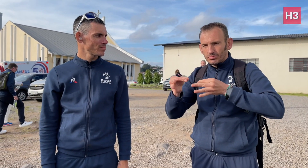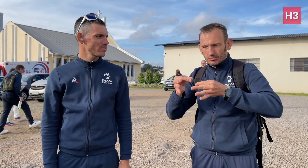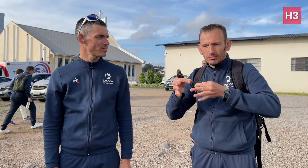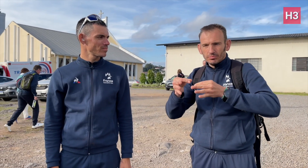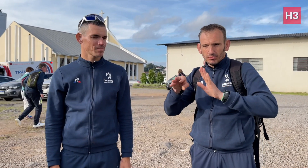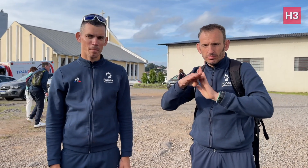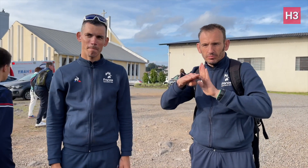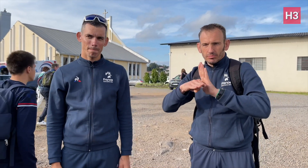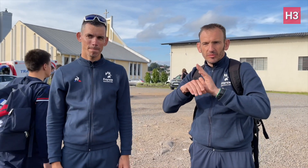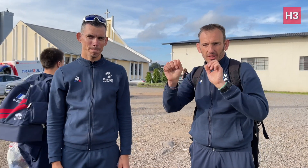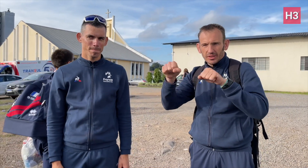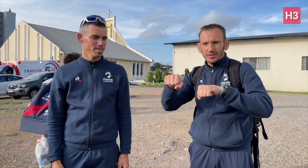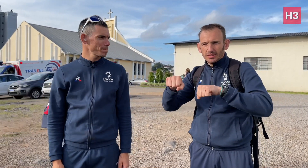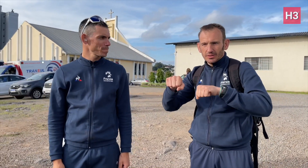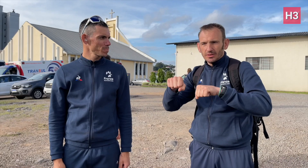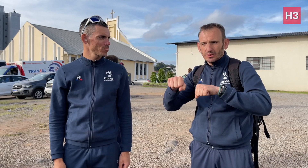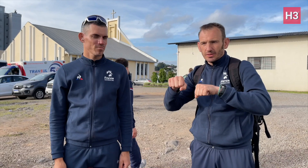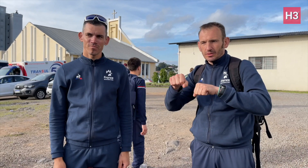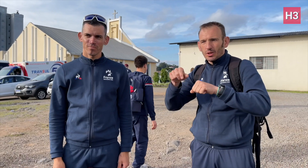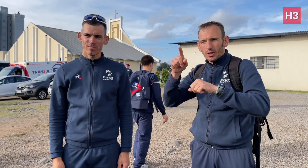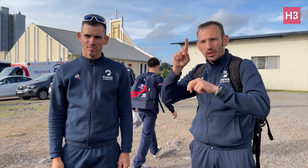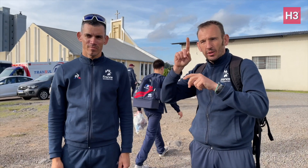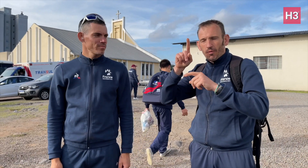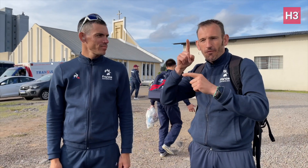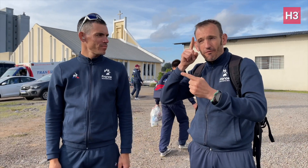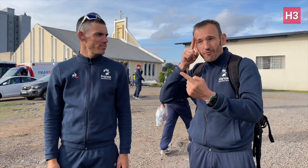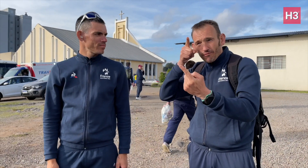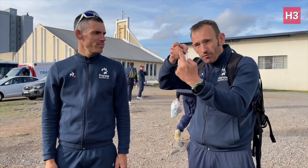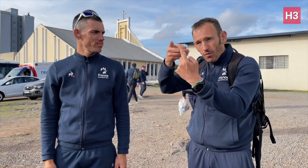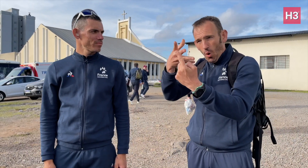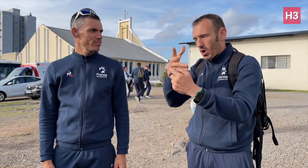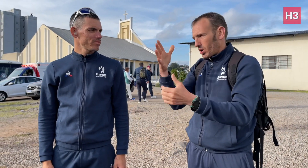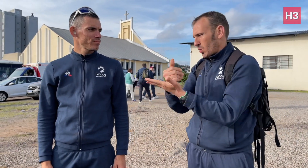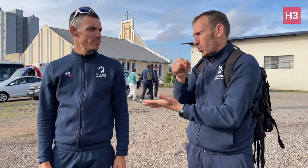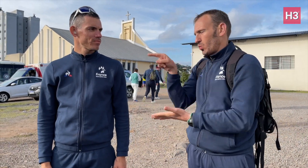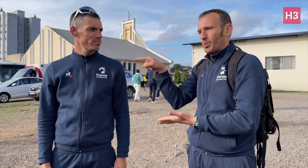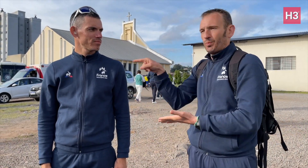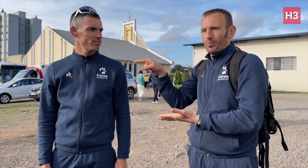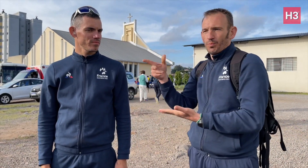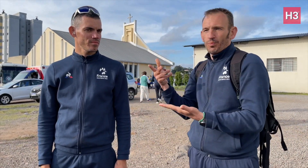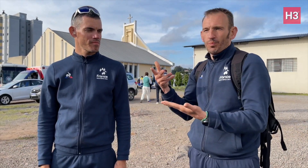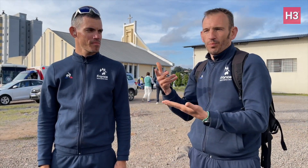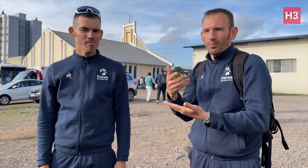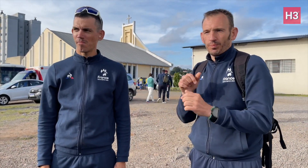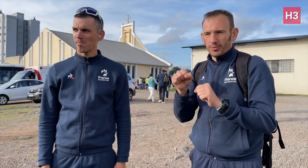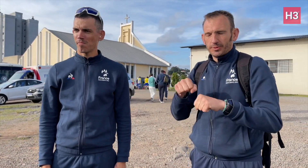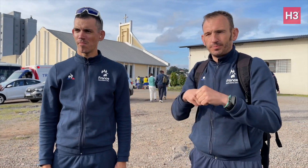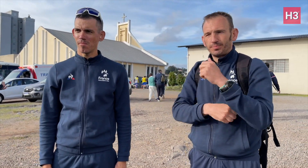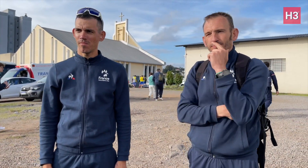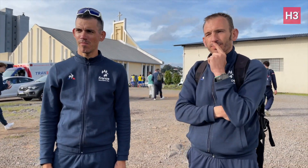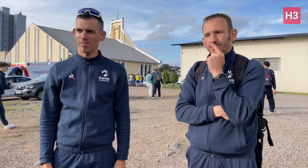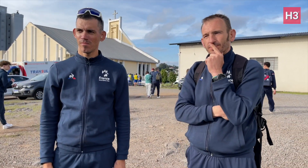with the goal of winning first place.